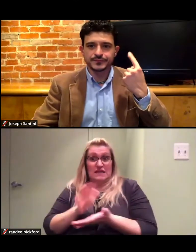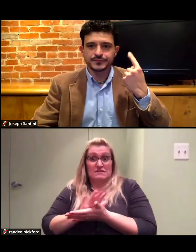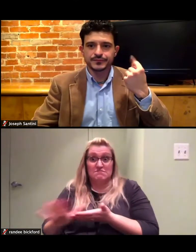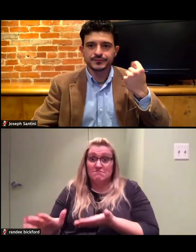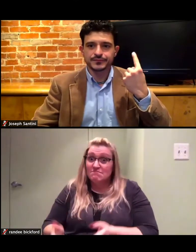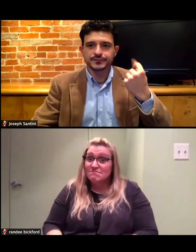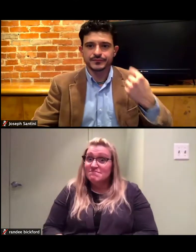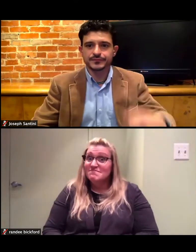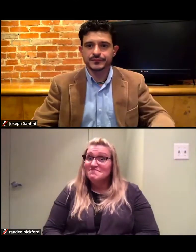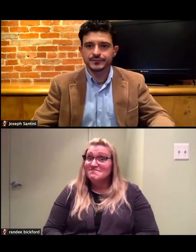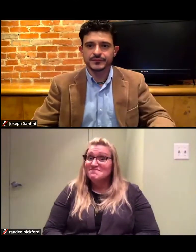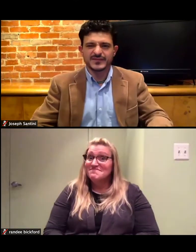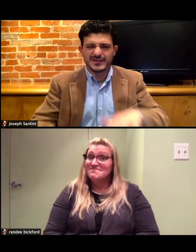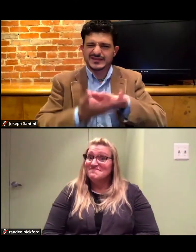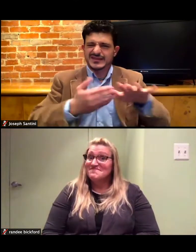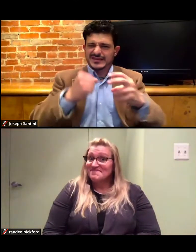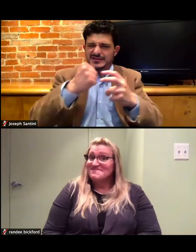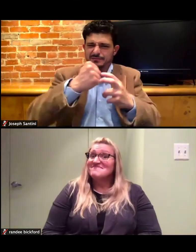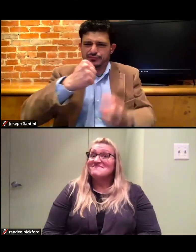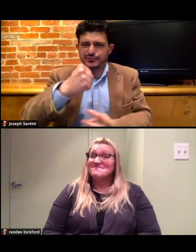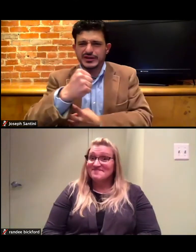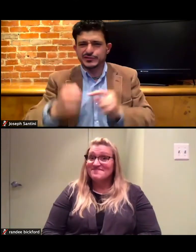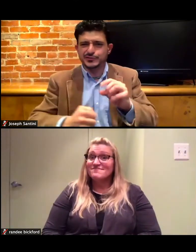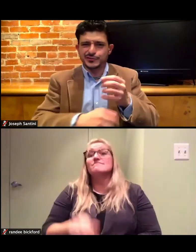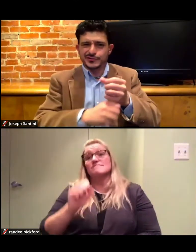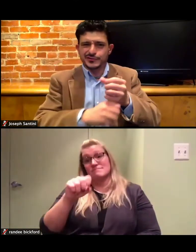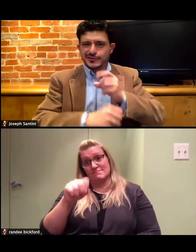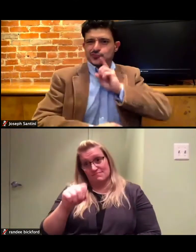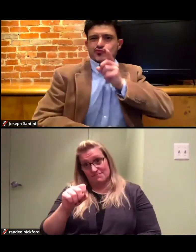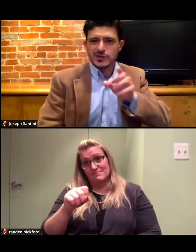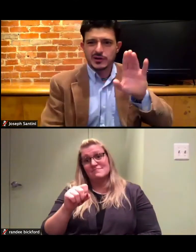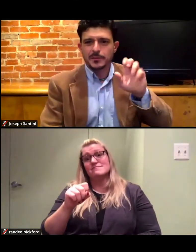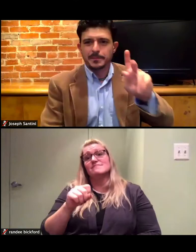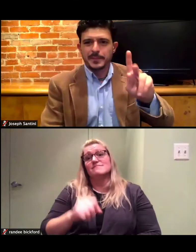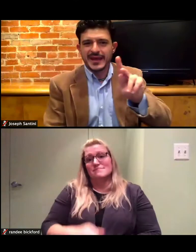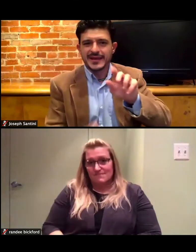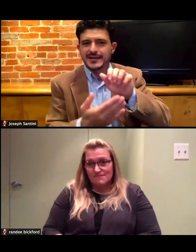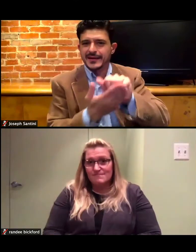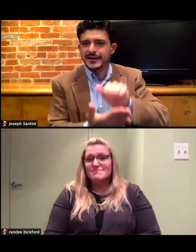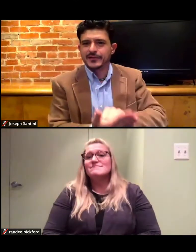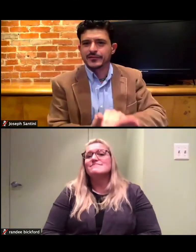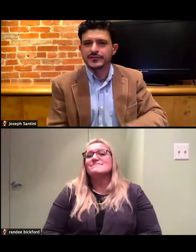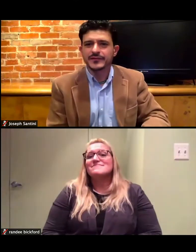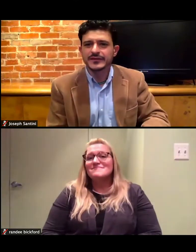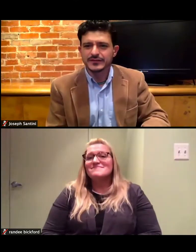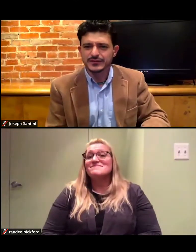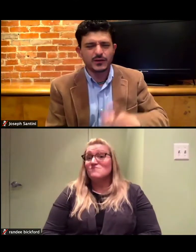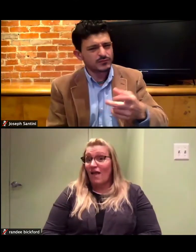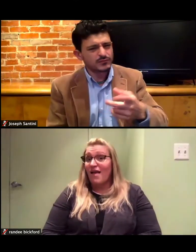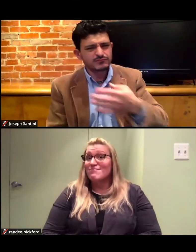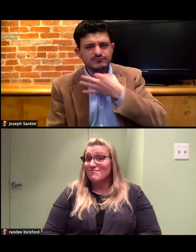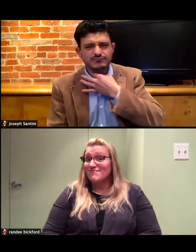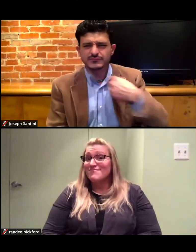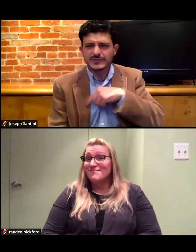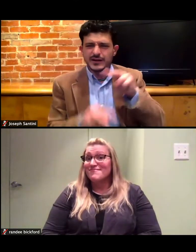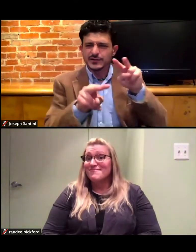And they got to look at what was left as a profit and that was really foundational. Wow, that's a real bridge to them